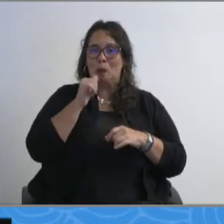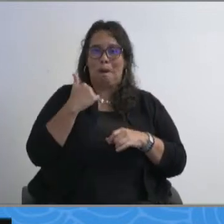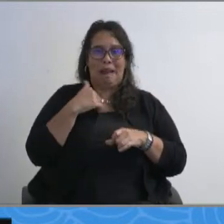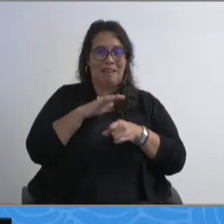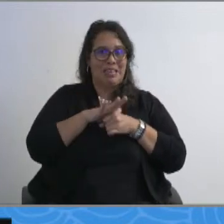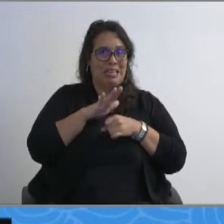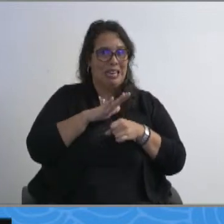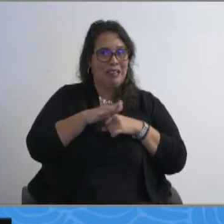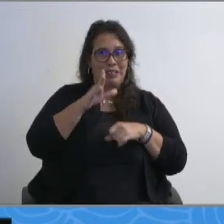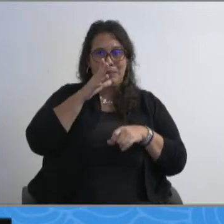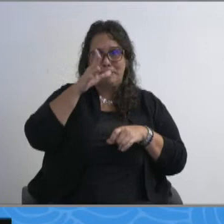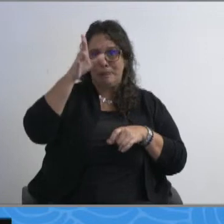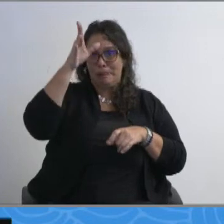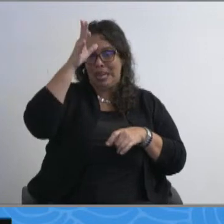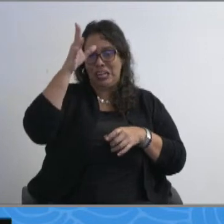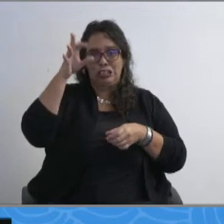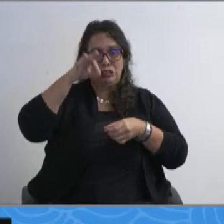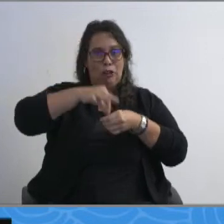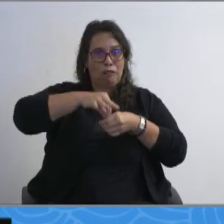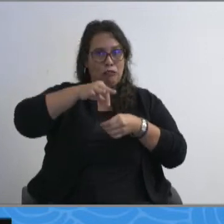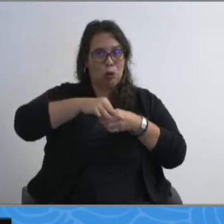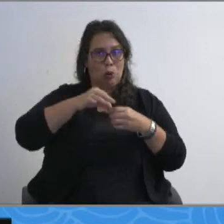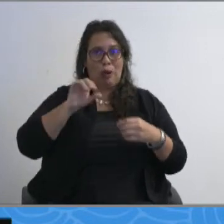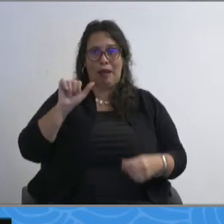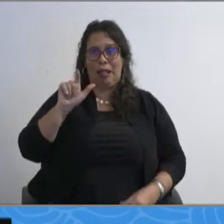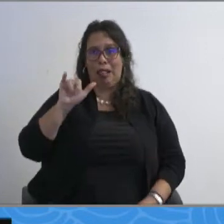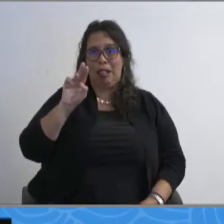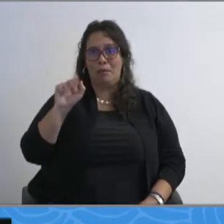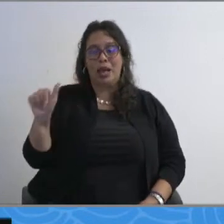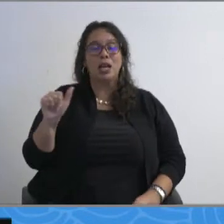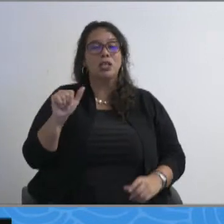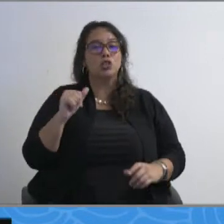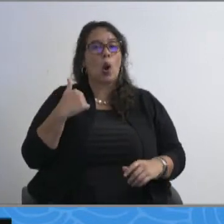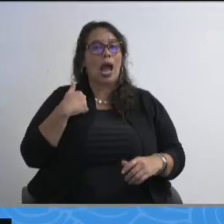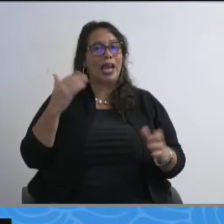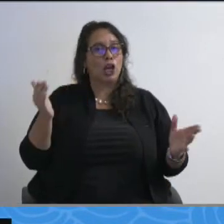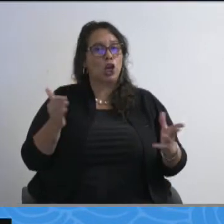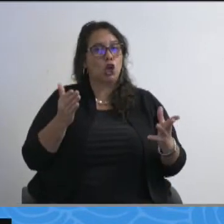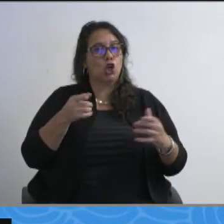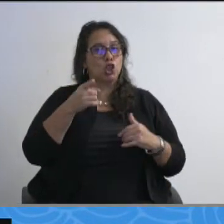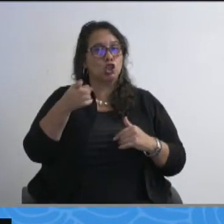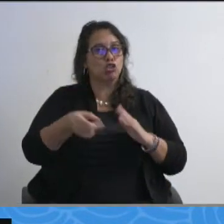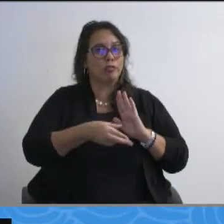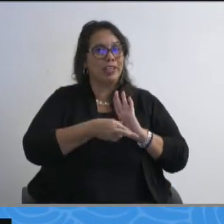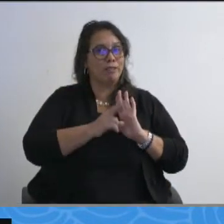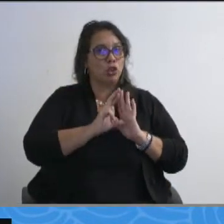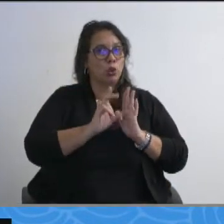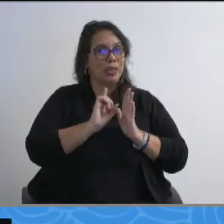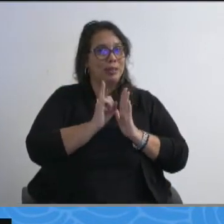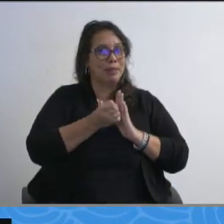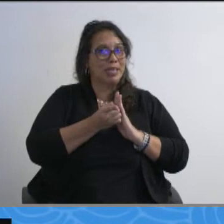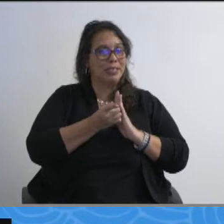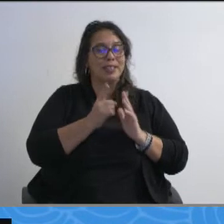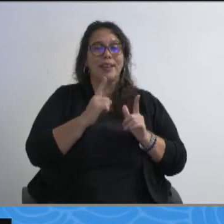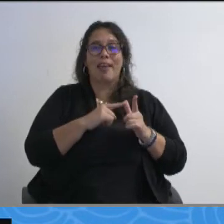to be able to vote on them. And so I encourage you to review the minutes. And when we reunite in February,